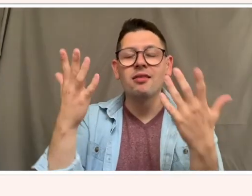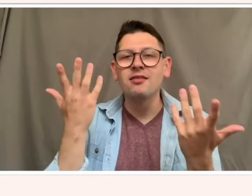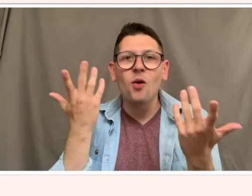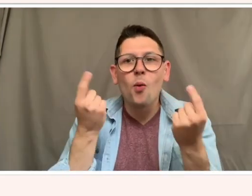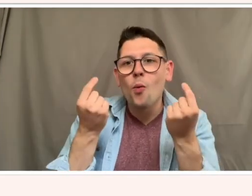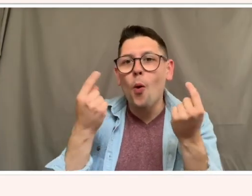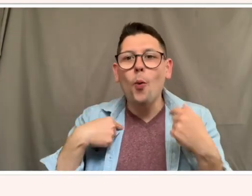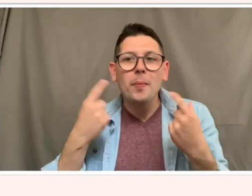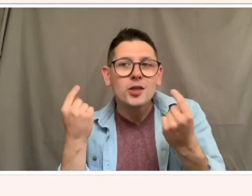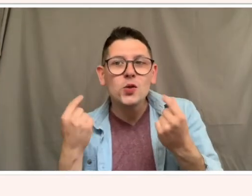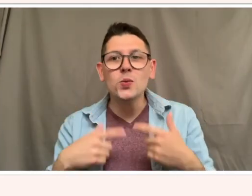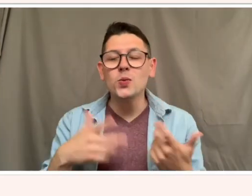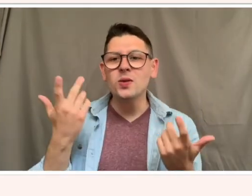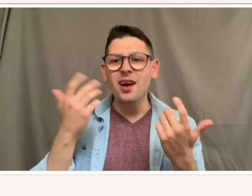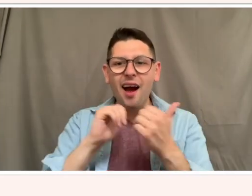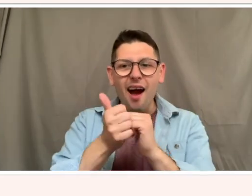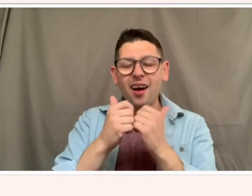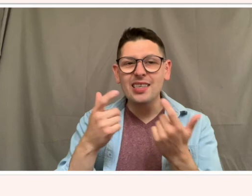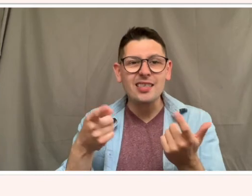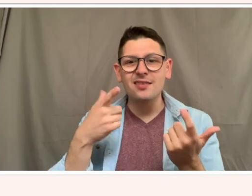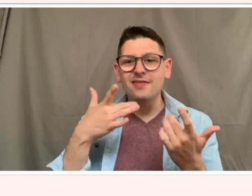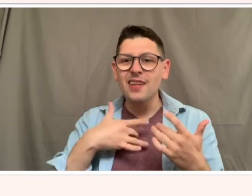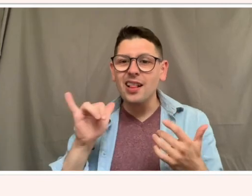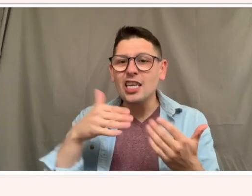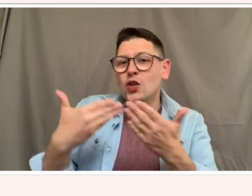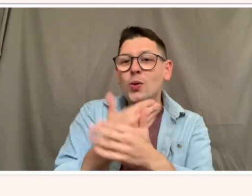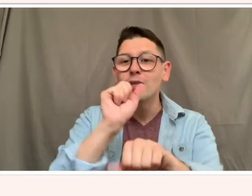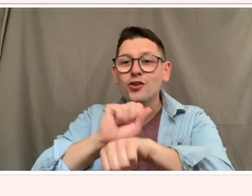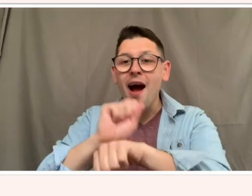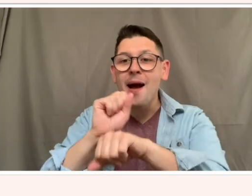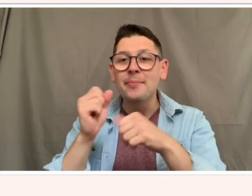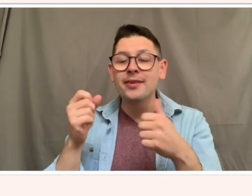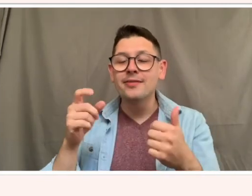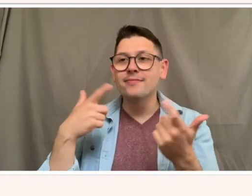It's been a lot of unknowns that we've had to manage.